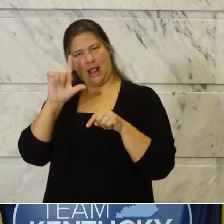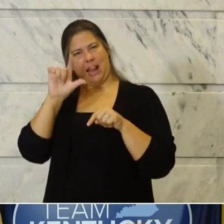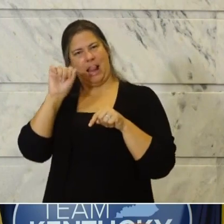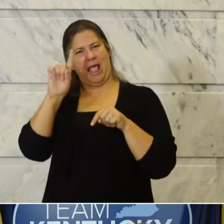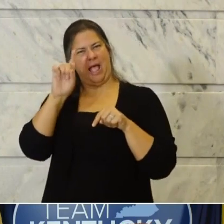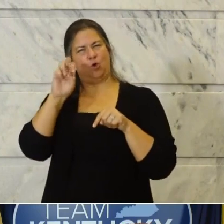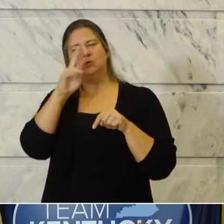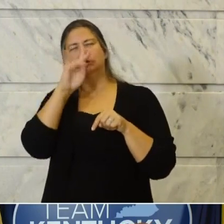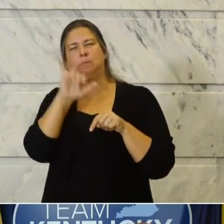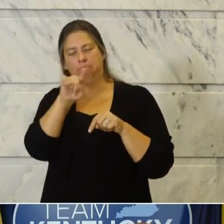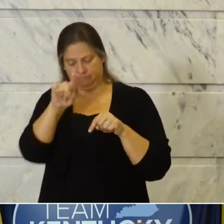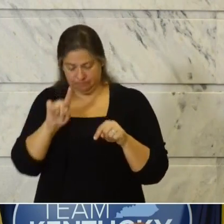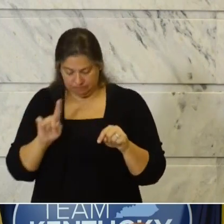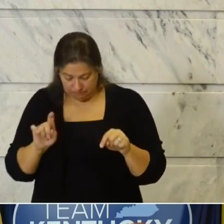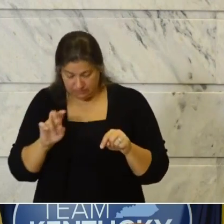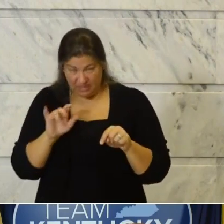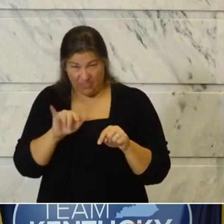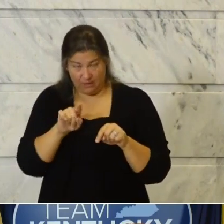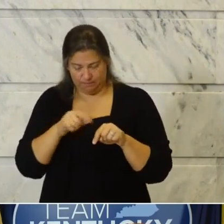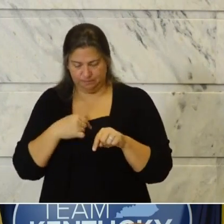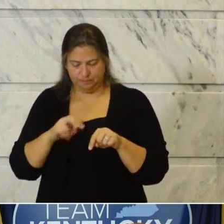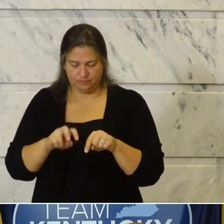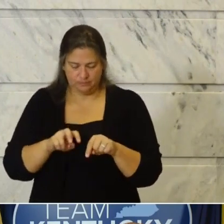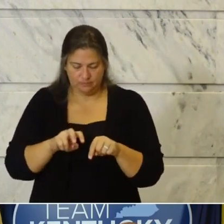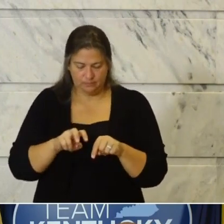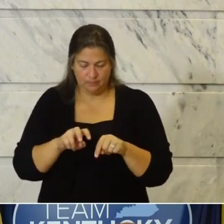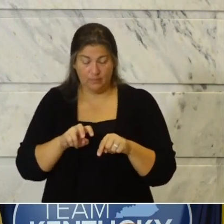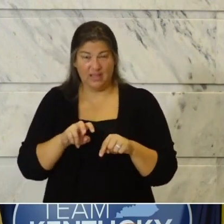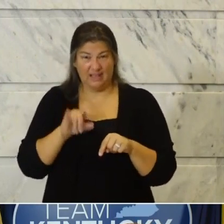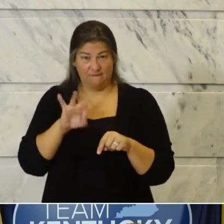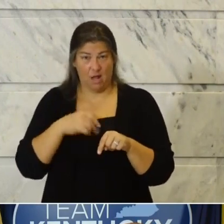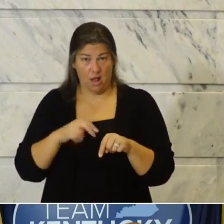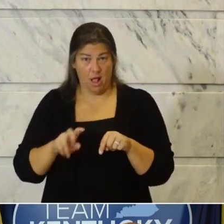red, you hit the big shoot and you go back to orange or yellow before you